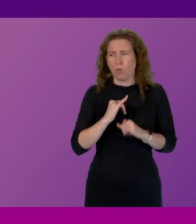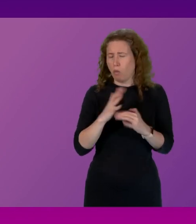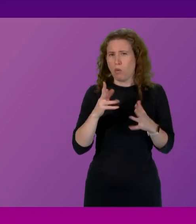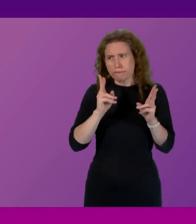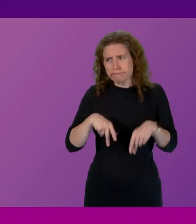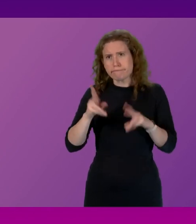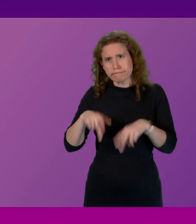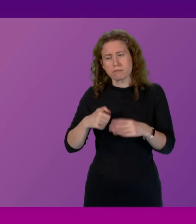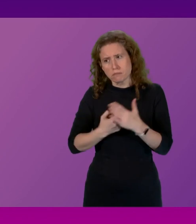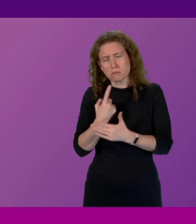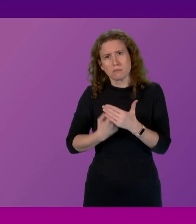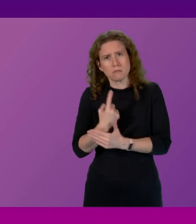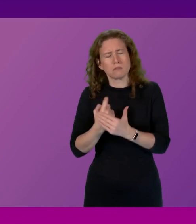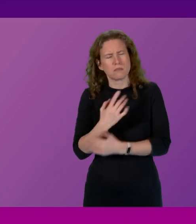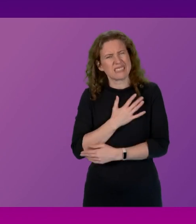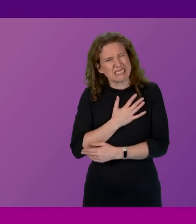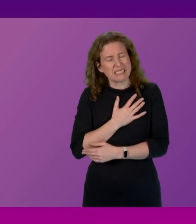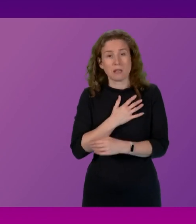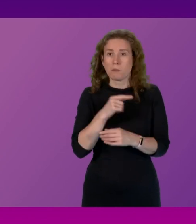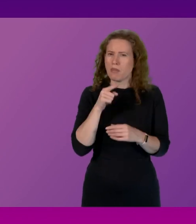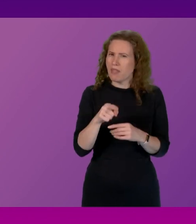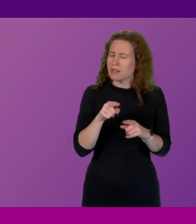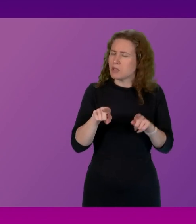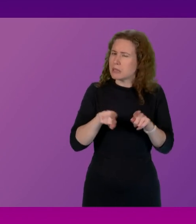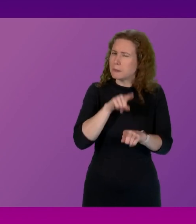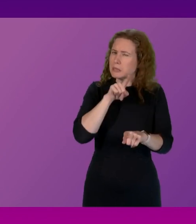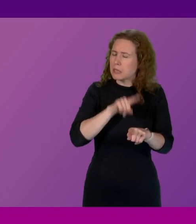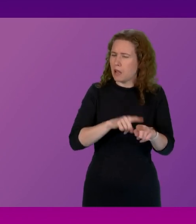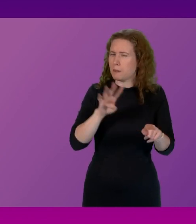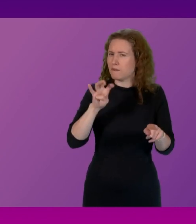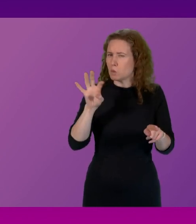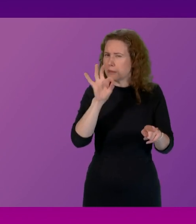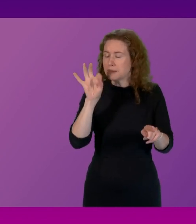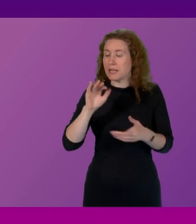However, that also comes against the backdrop of a 14 per cent drop in the number of police